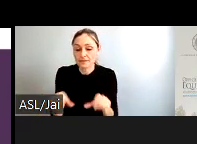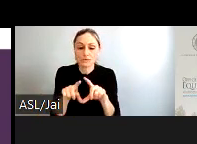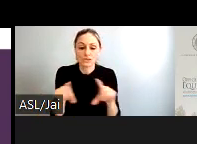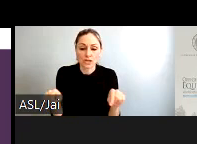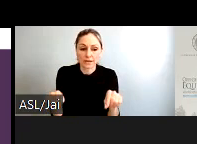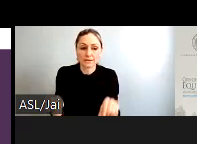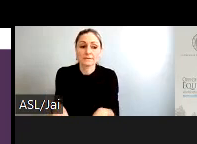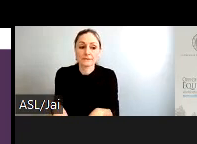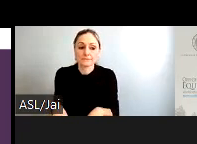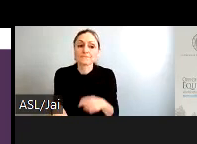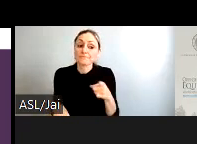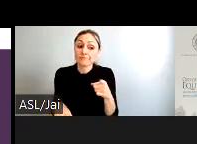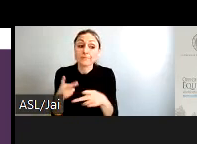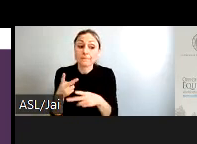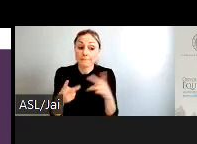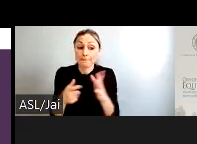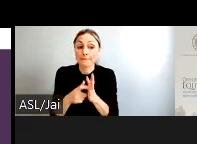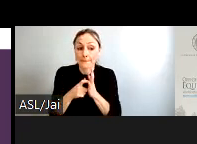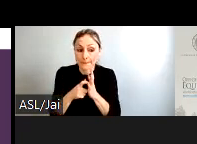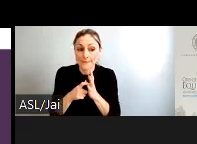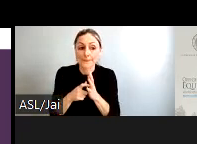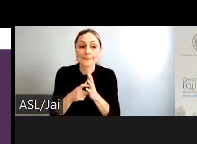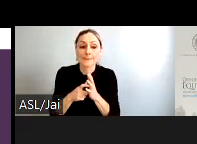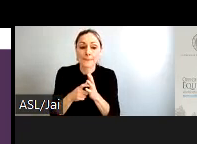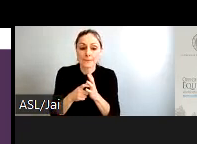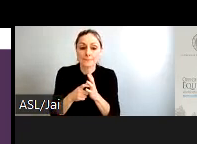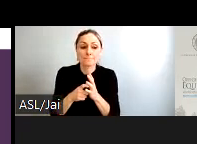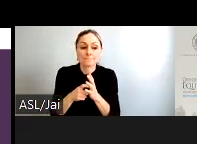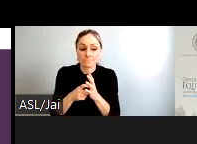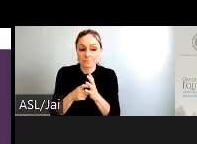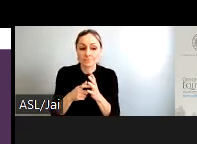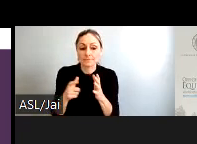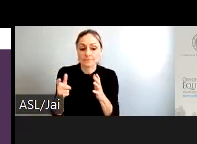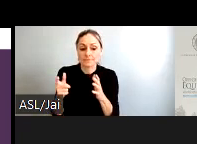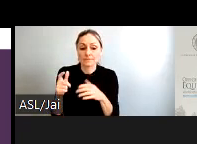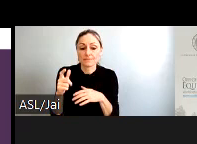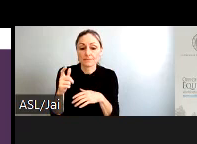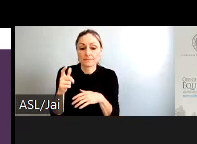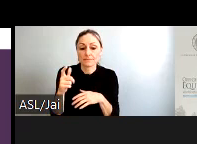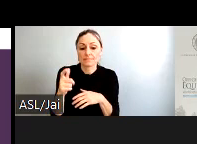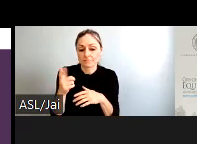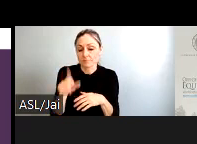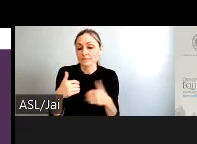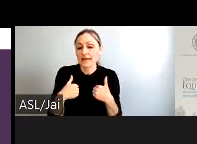Those require statewide vin numbers, the person has to have a mailing address for the check,